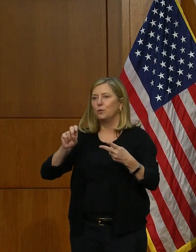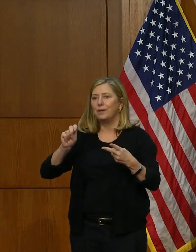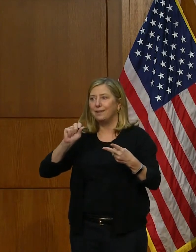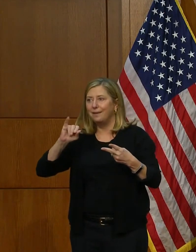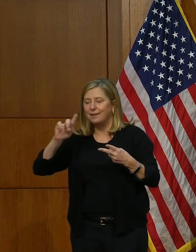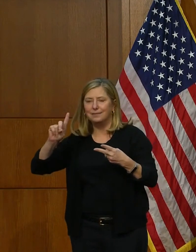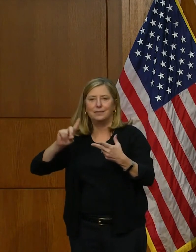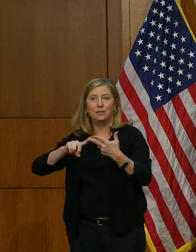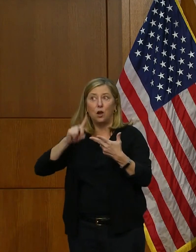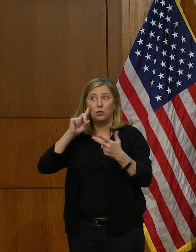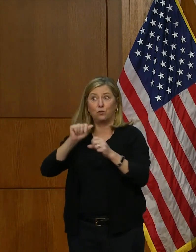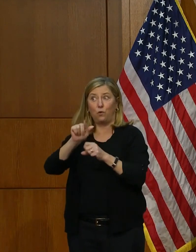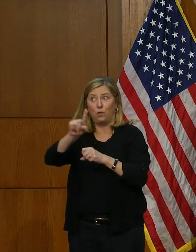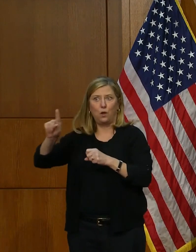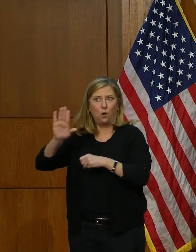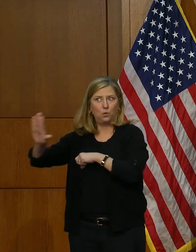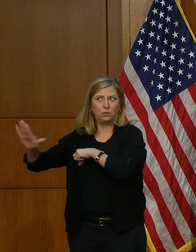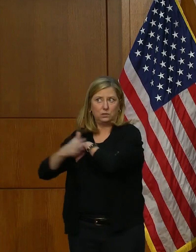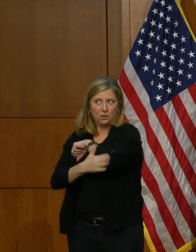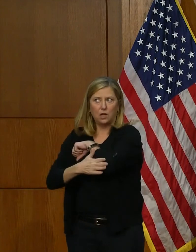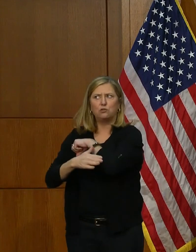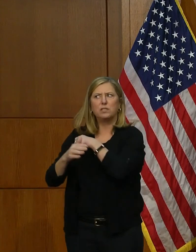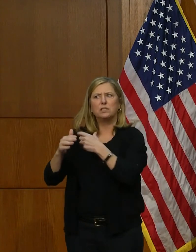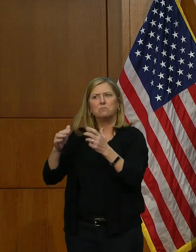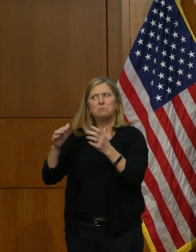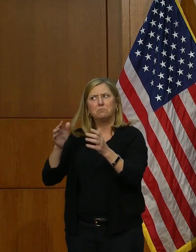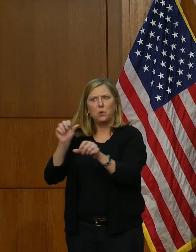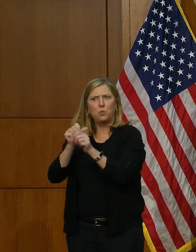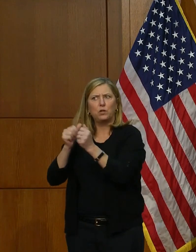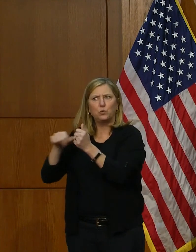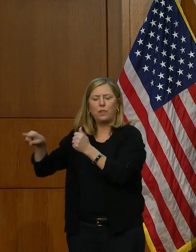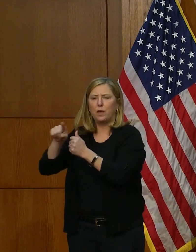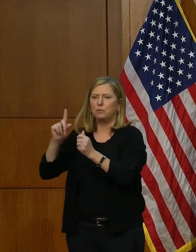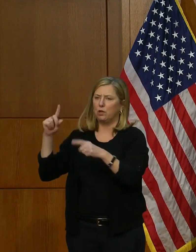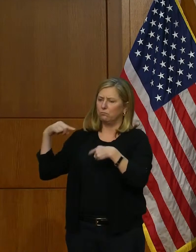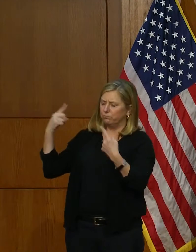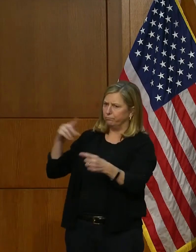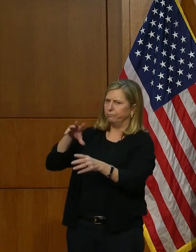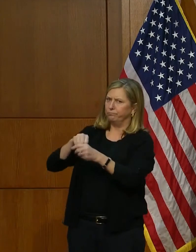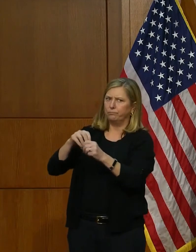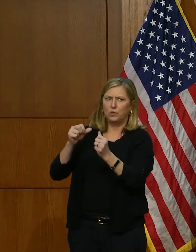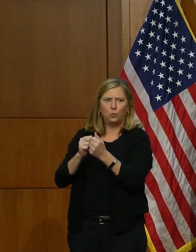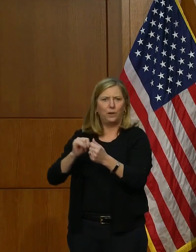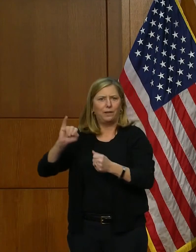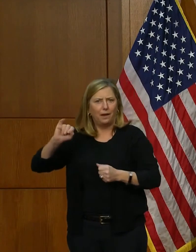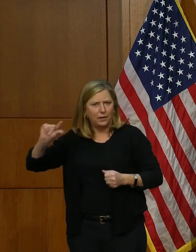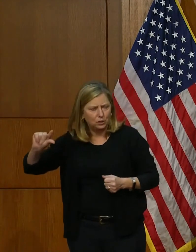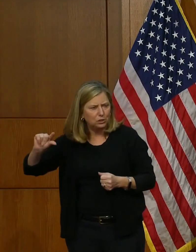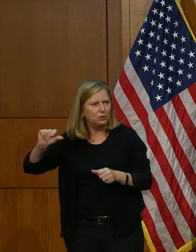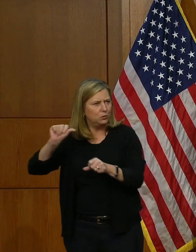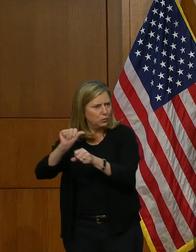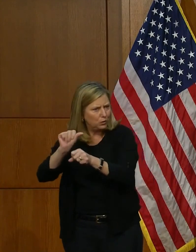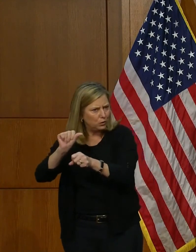DEPARTMENT FOR US I D FOR THE STATE DEPARTMENT. AND FOR BOTH IRAQ AND AFGHANISTAN